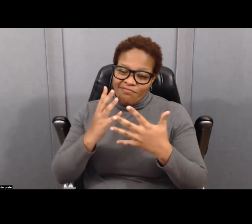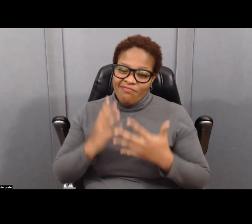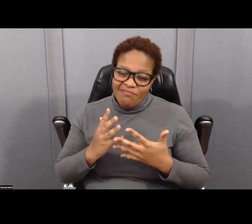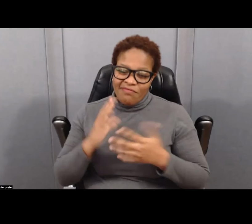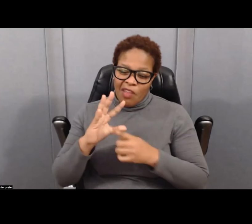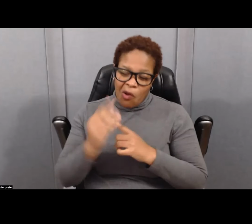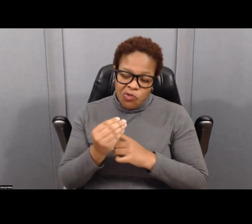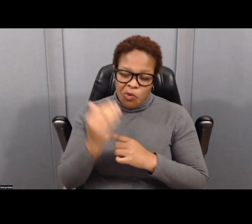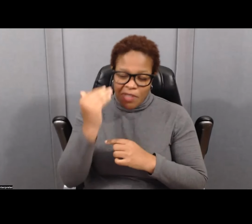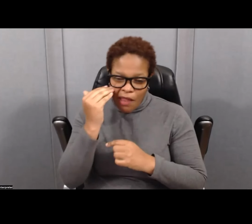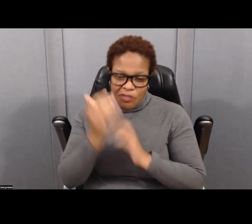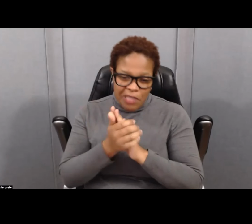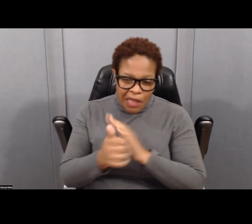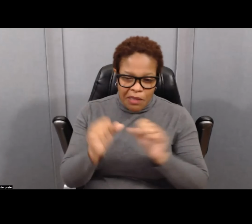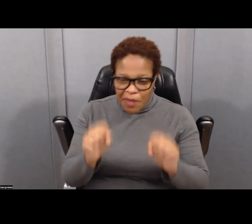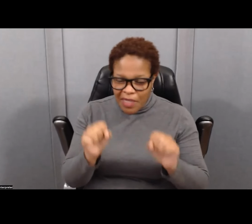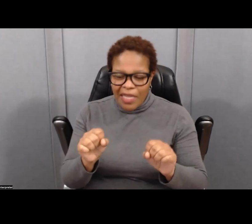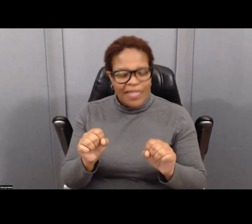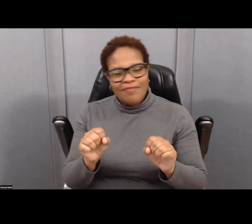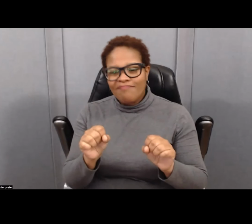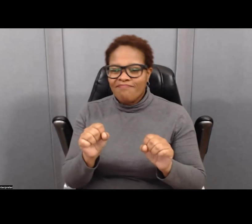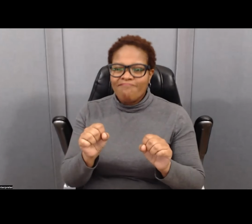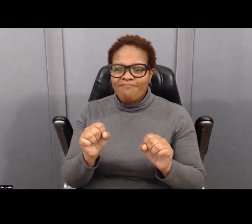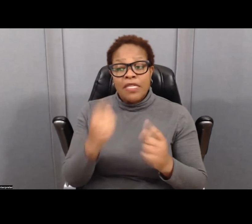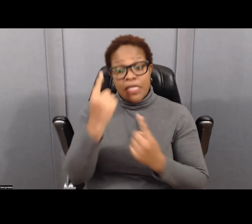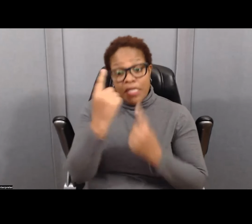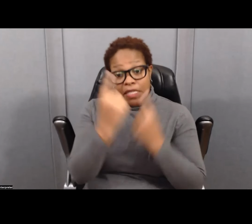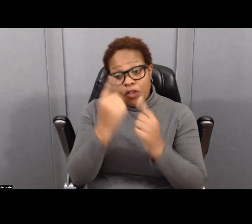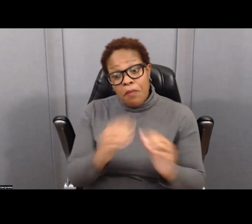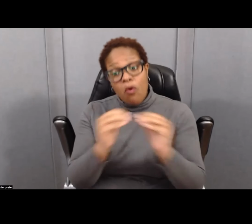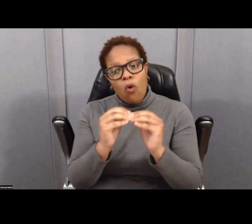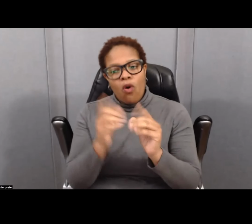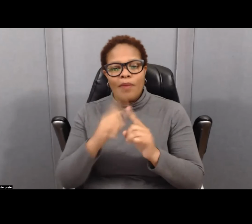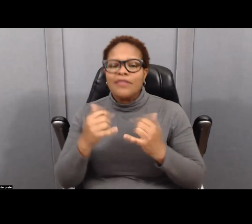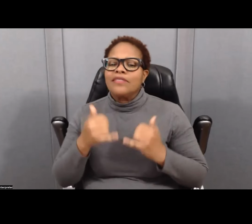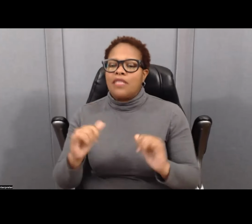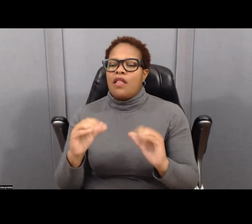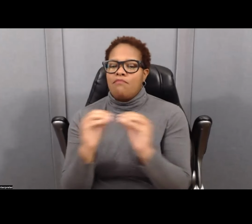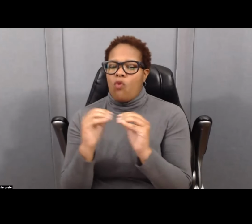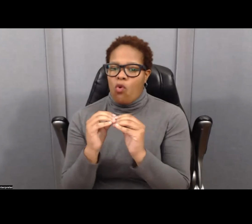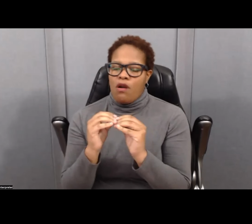it's being considered more, but there's still a lot of room, there's still a lot of room